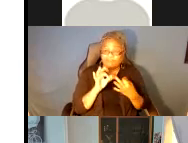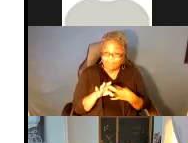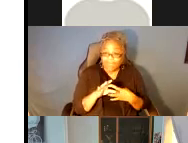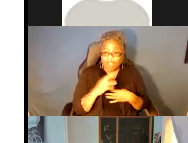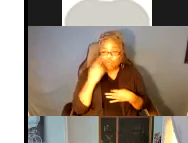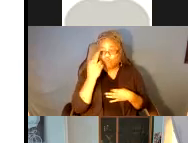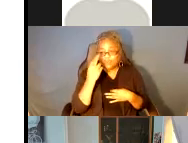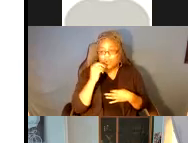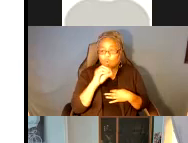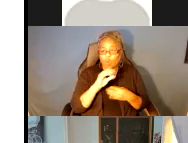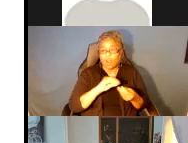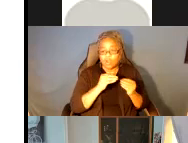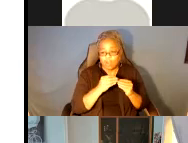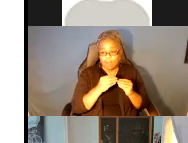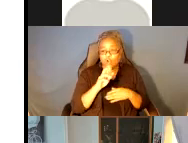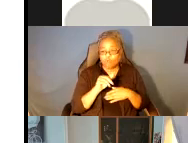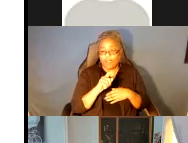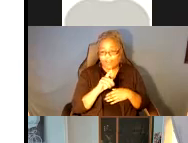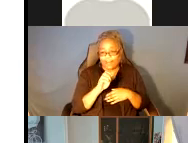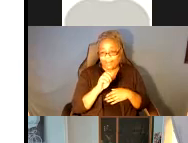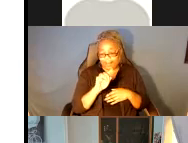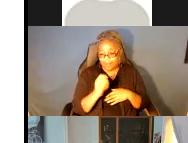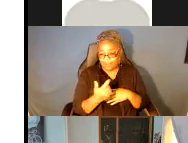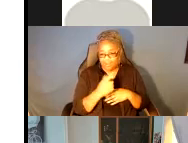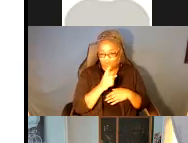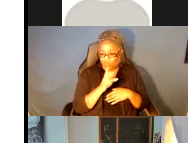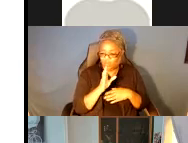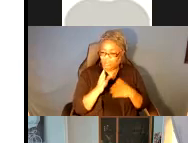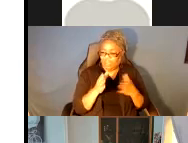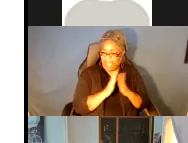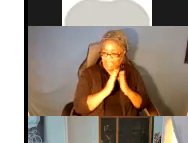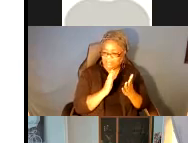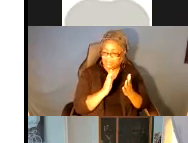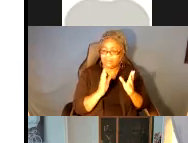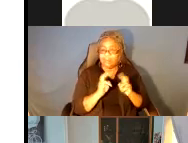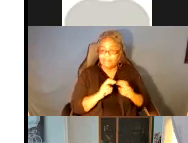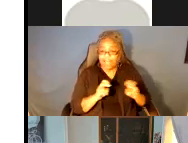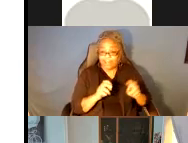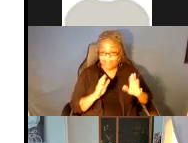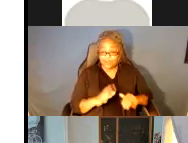We specifically direct panelists to look for the content within each of your applications,